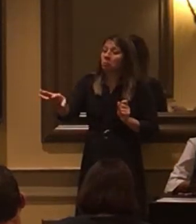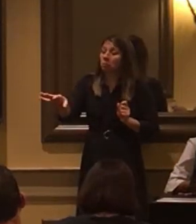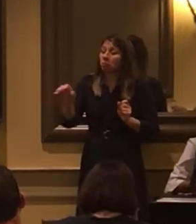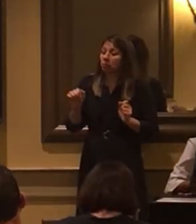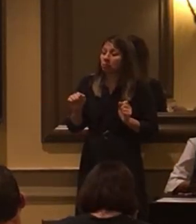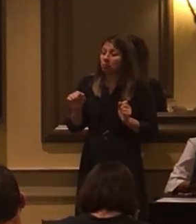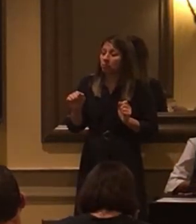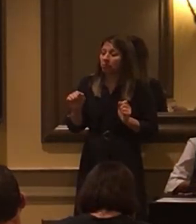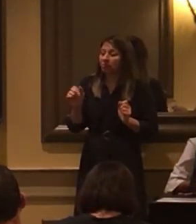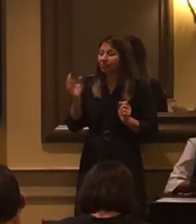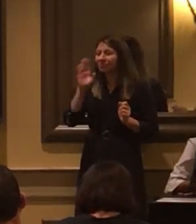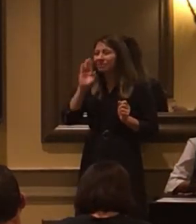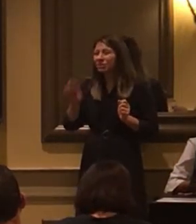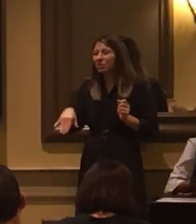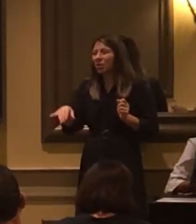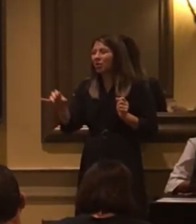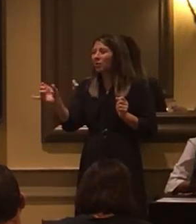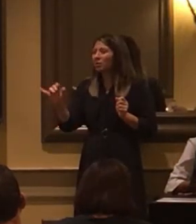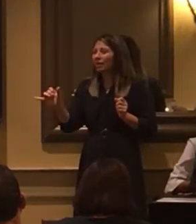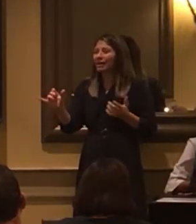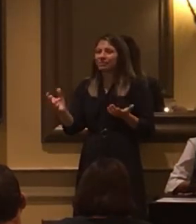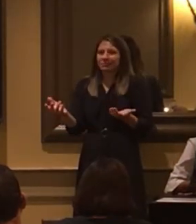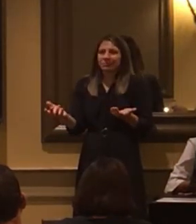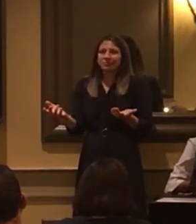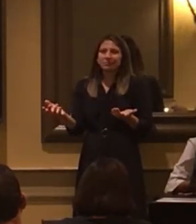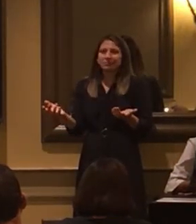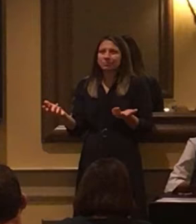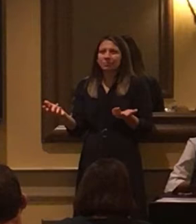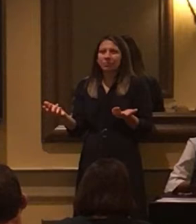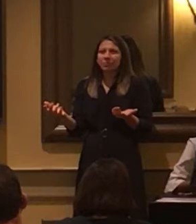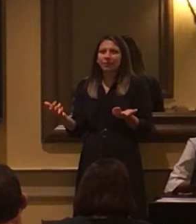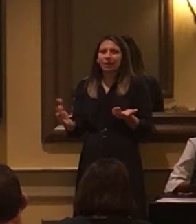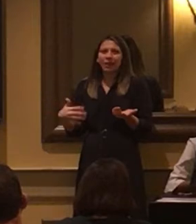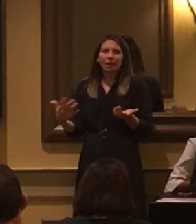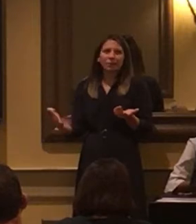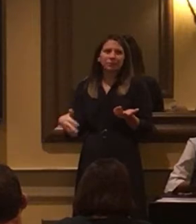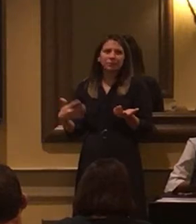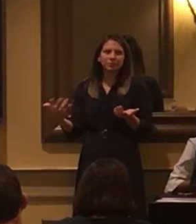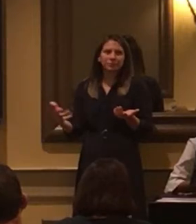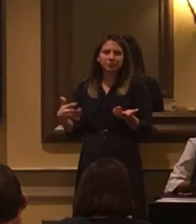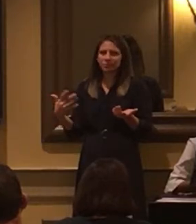you know like...don't be quick to don't be quick to show